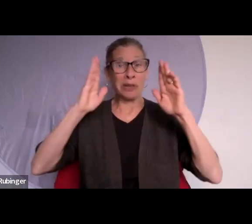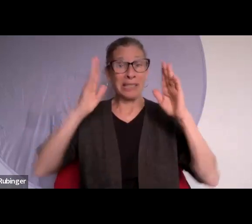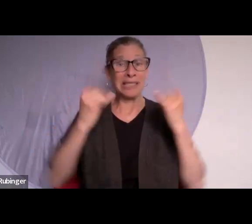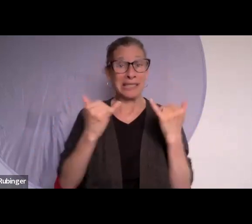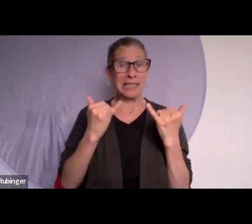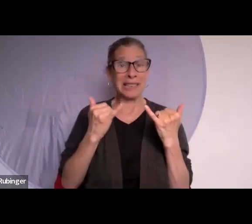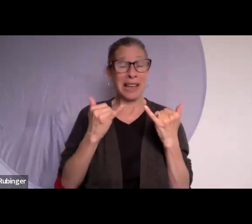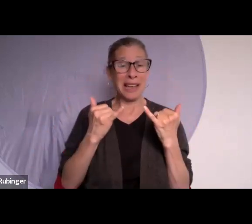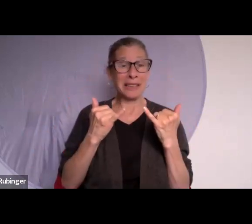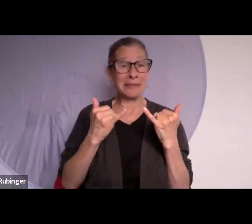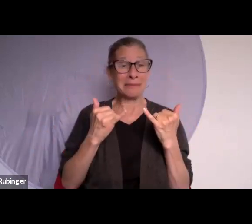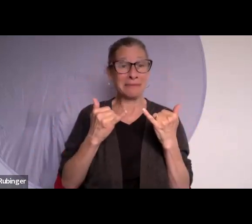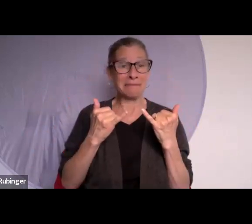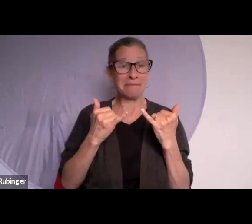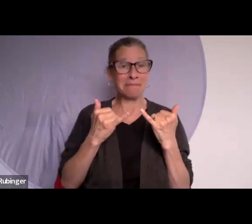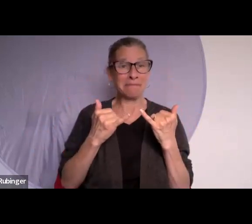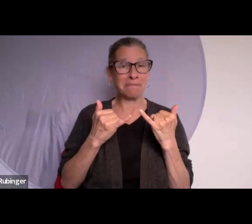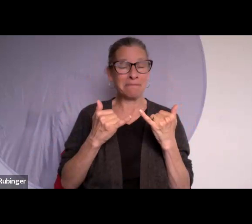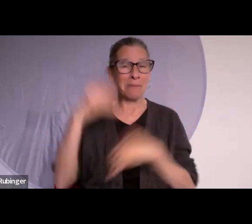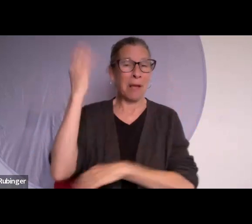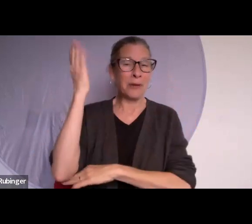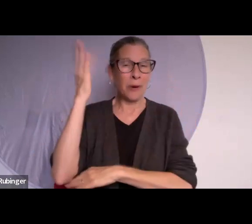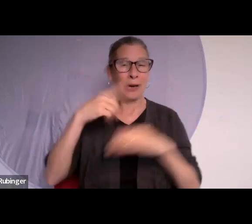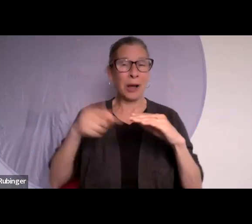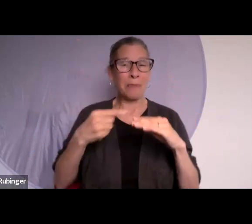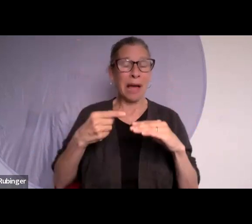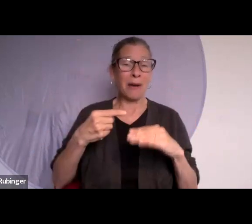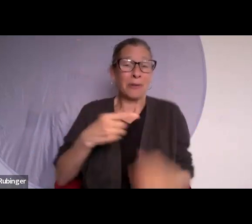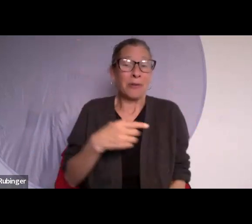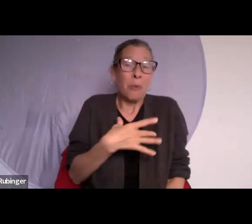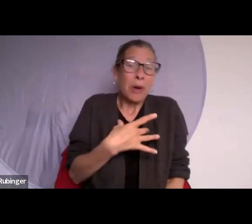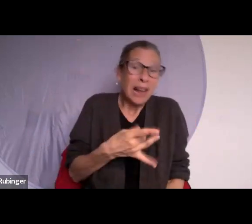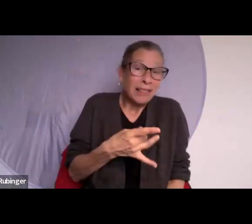talk about some of what I like and don't like about Ally and I